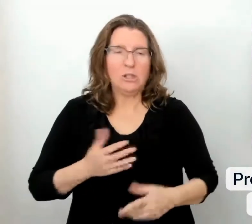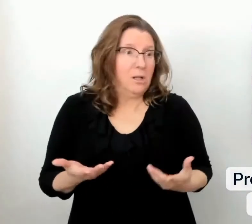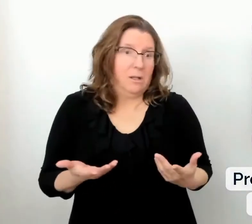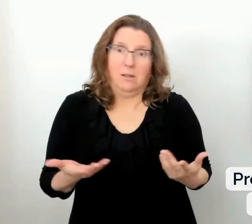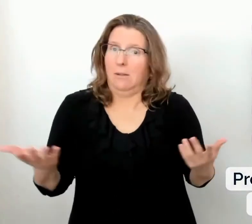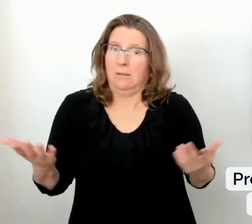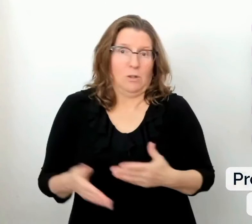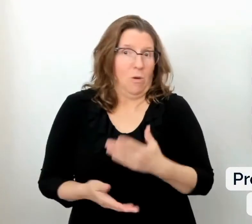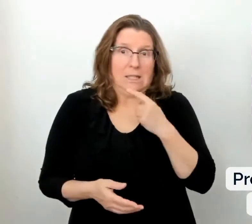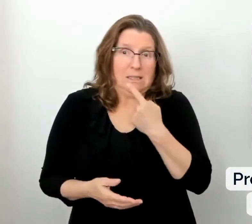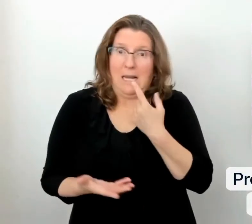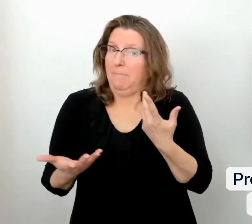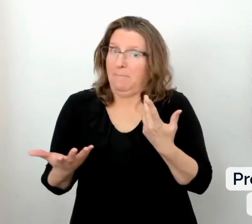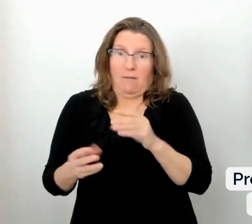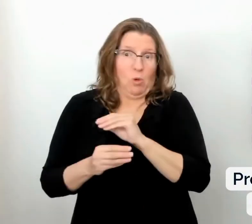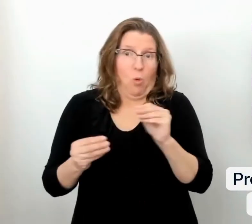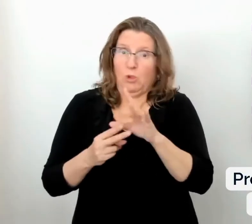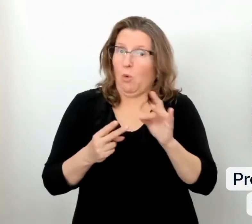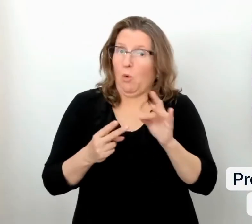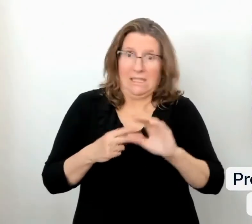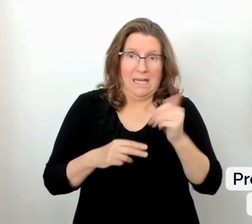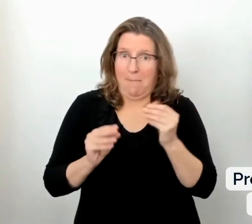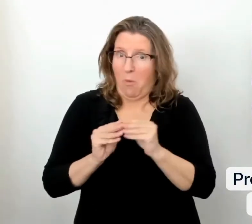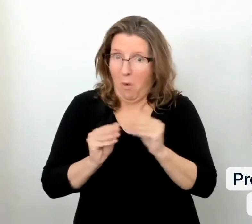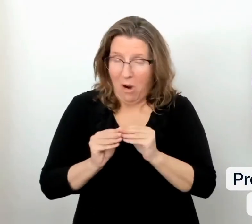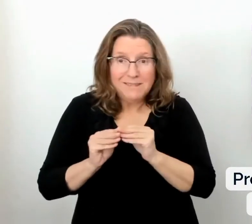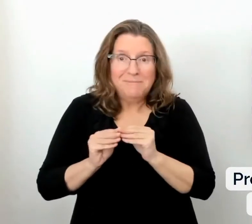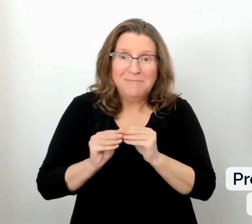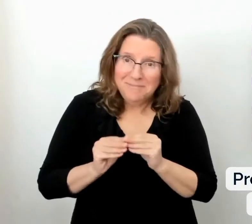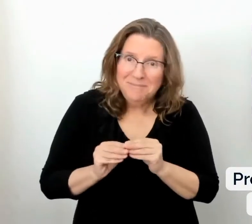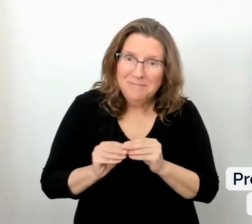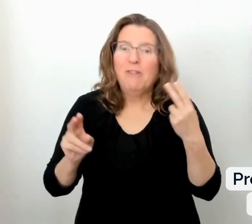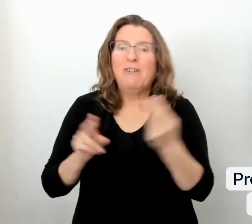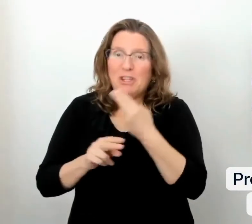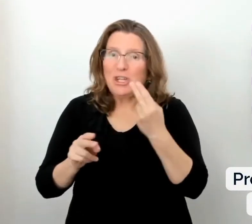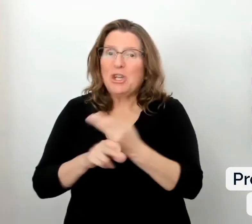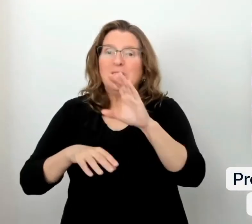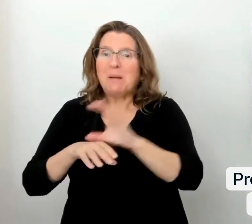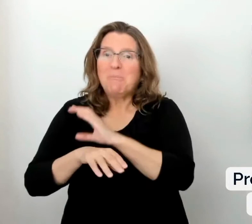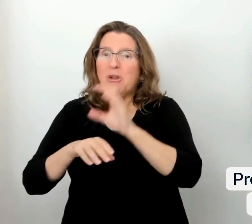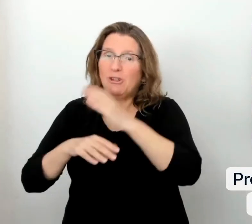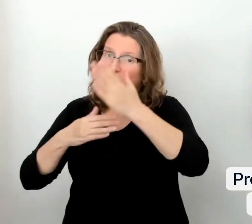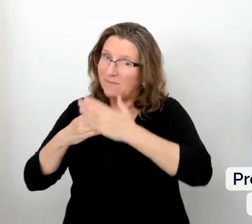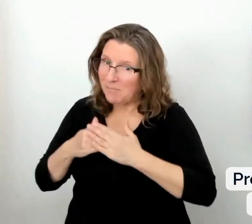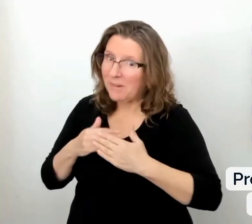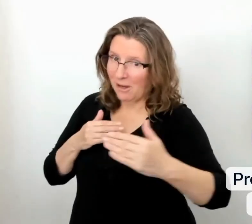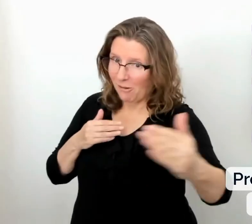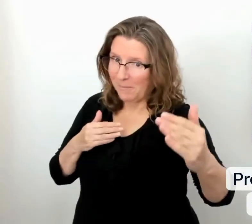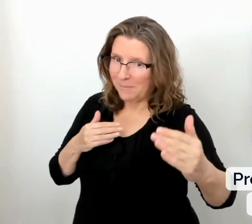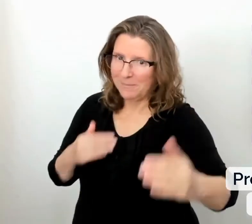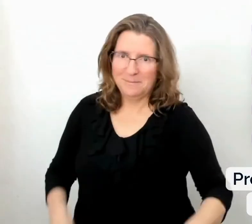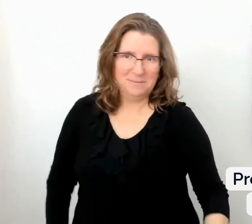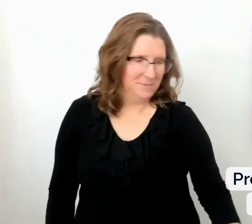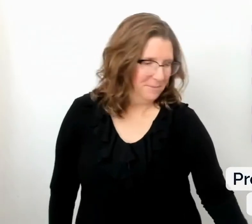Now he couldn't rely on that strategy anymore. So we used technology from that day forward.